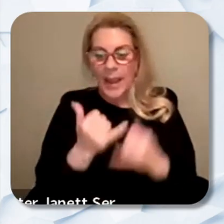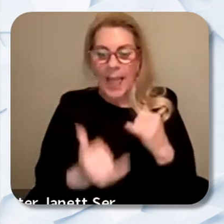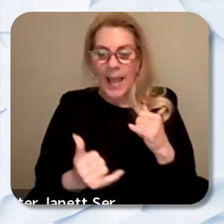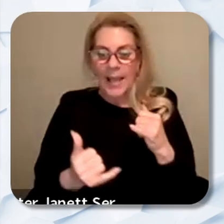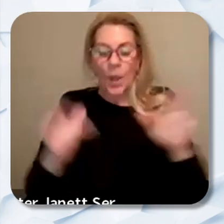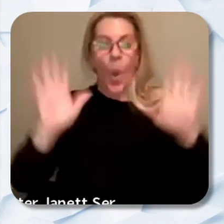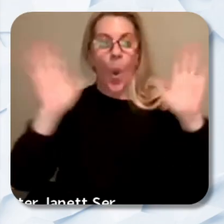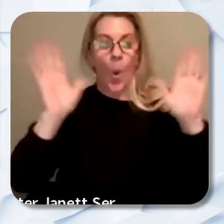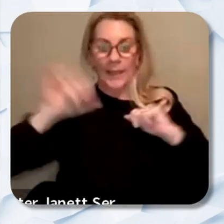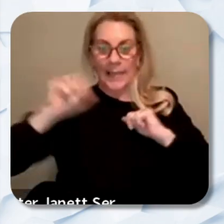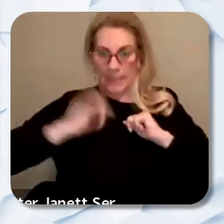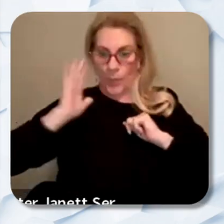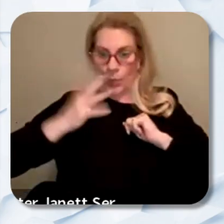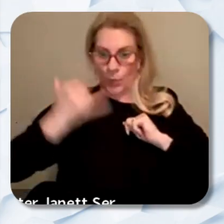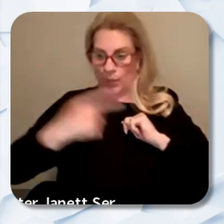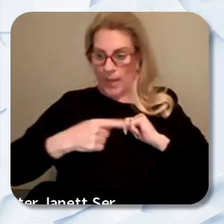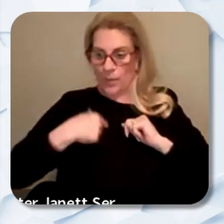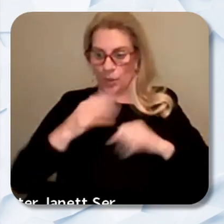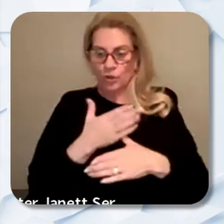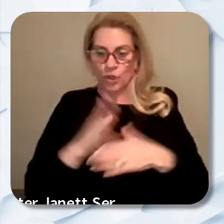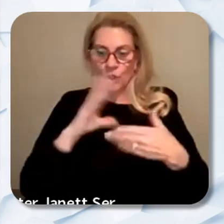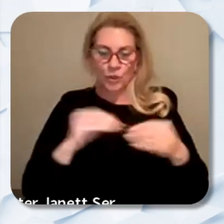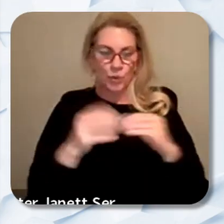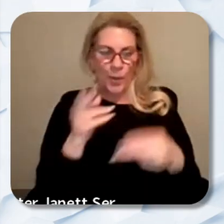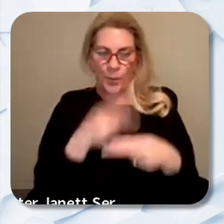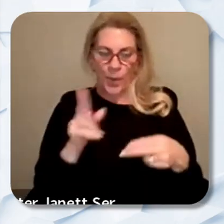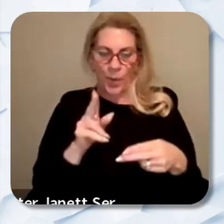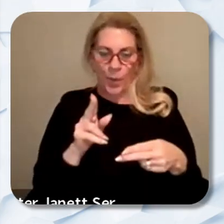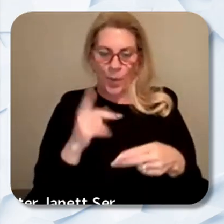Alycia McInnish: I would. Today I would share a story briefly about one of my first kiddos